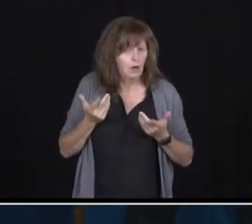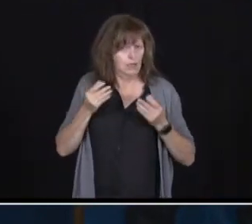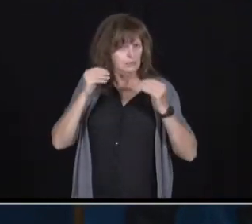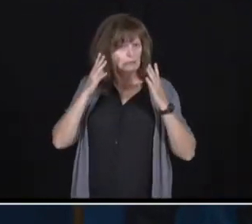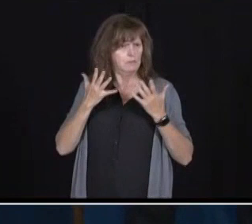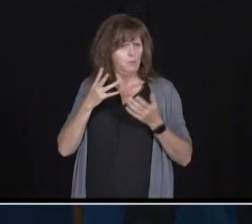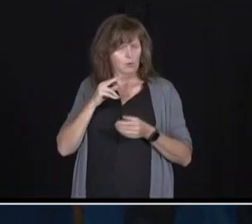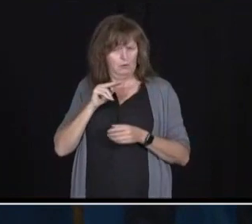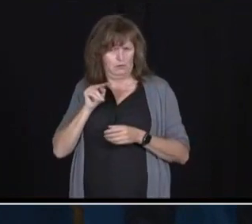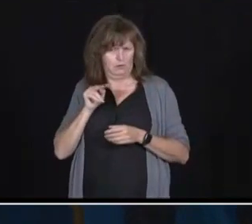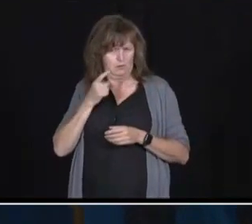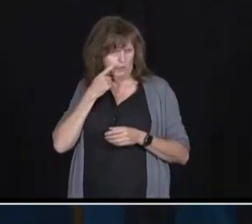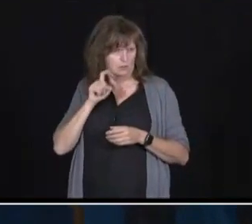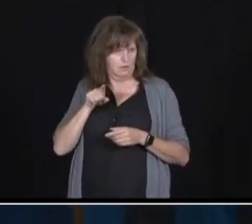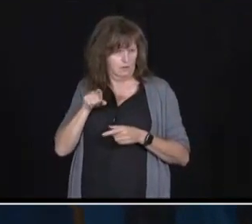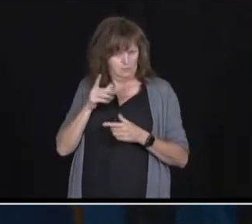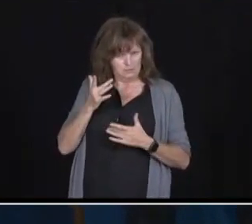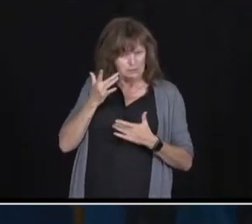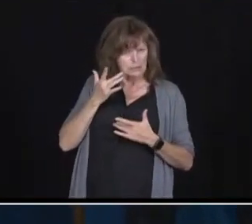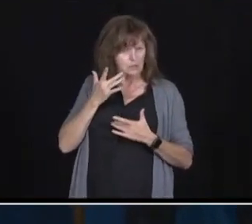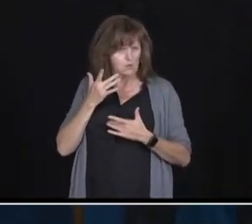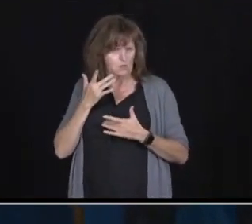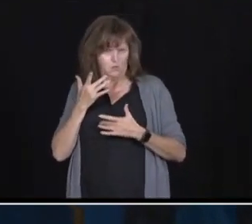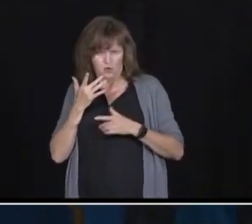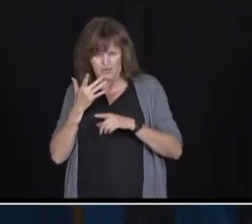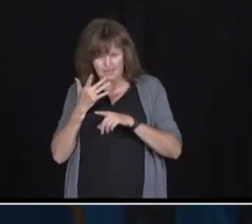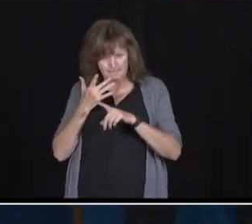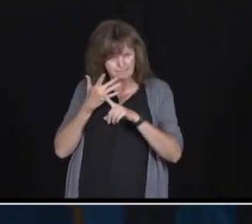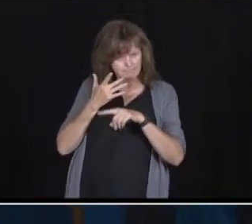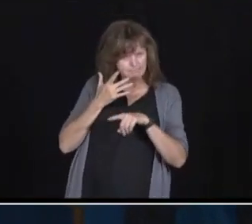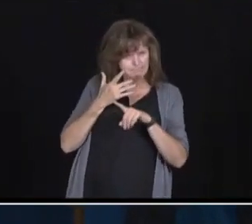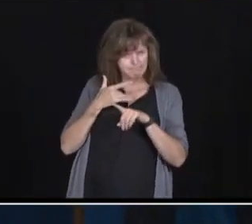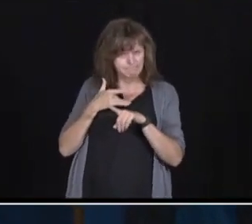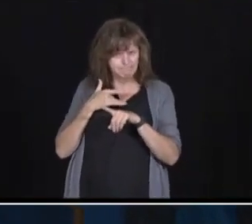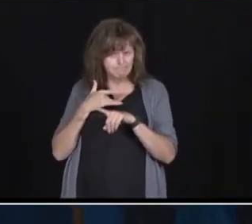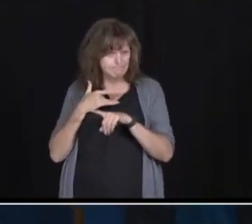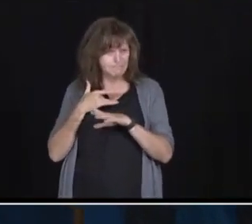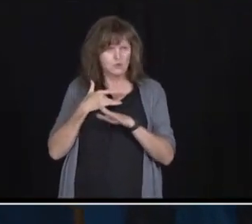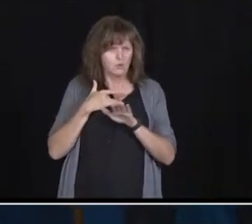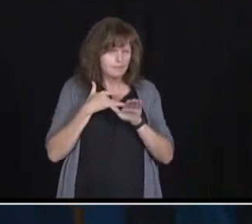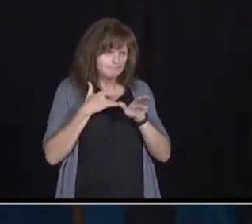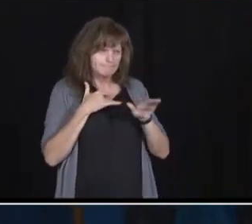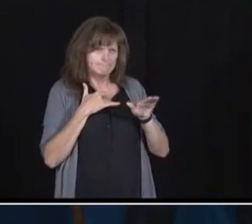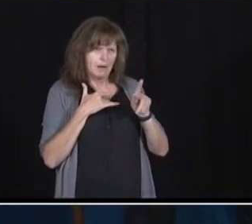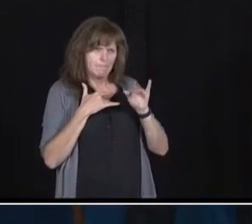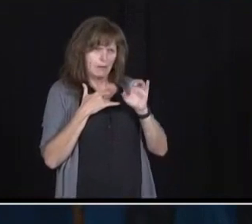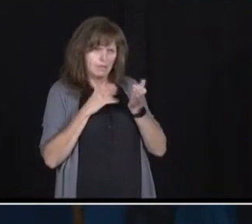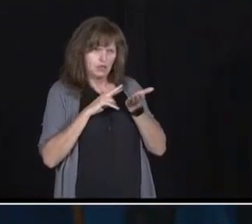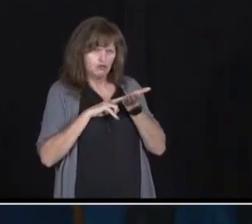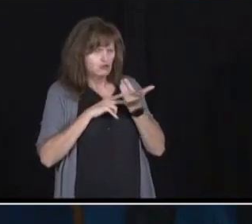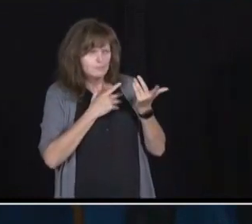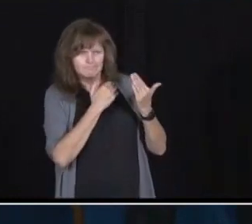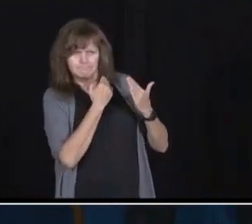is part of that customer cohort. If there is no break within that cohort identified or cases in their so the teacher is